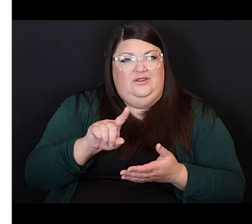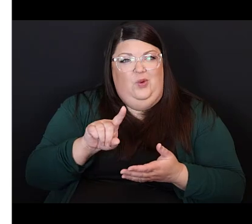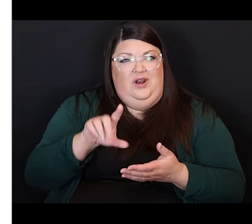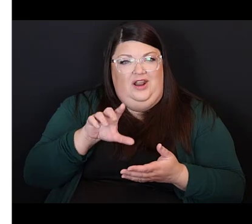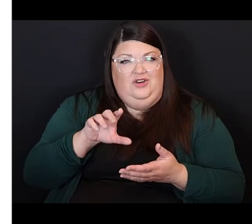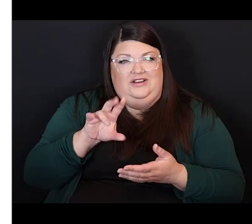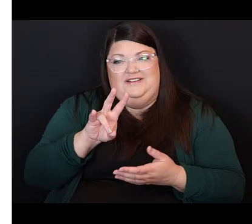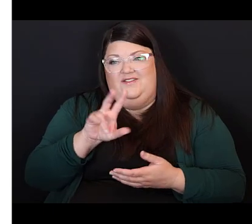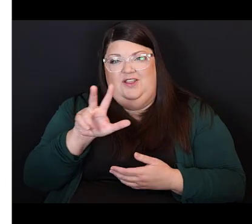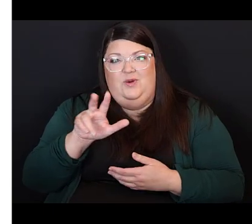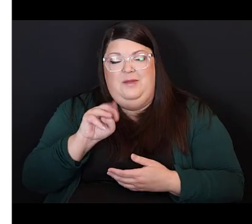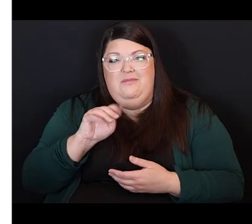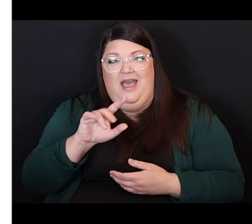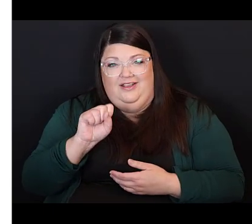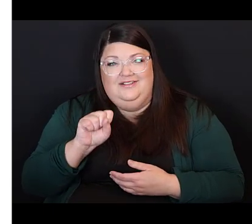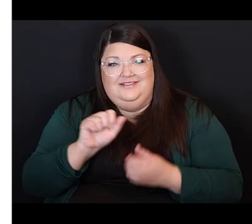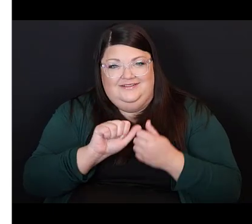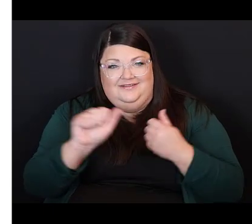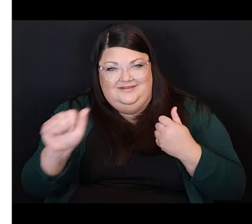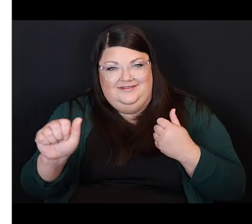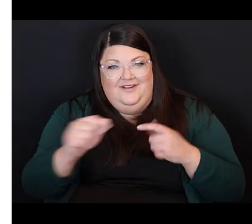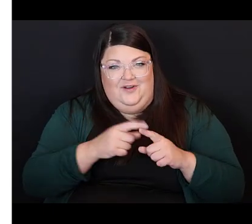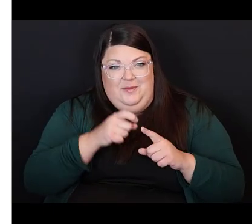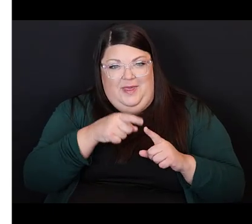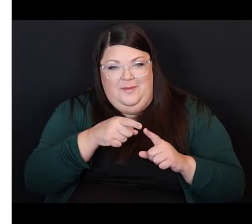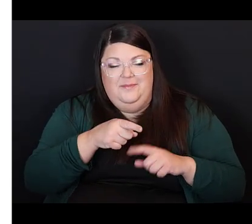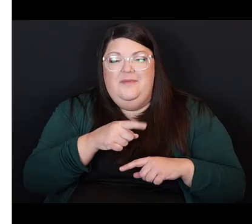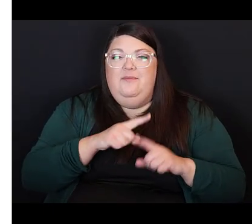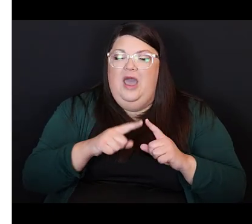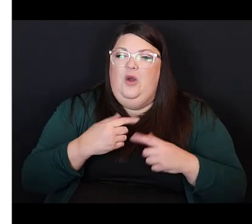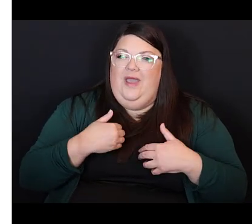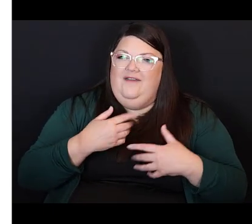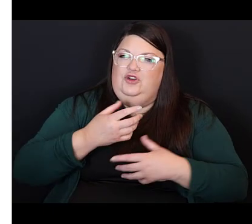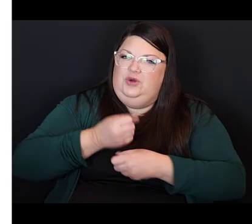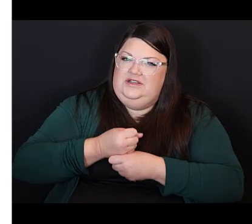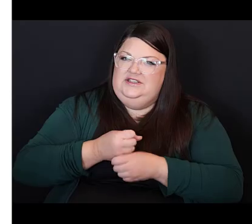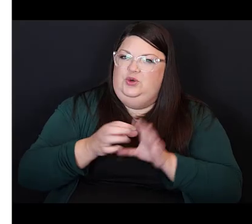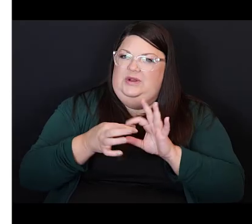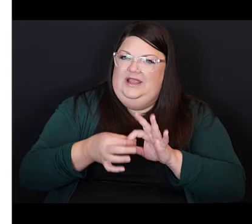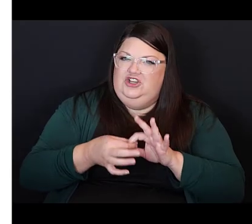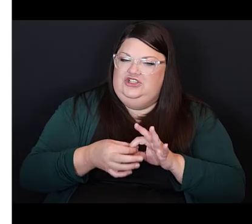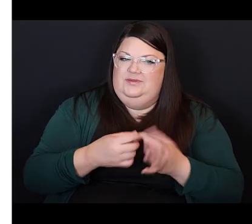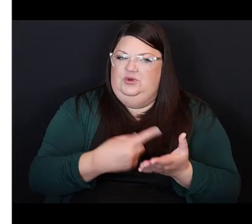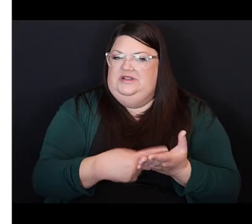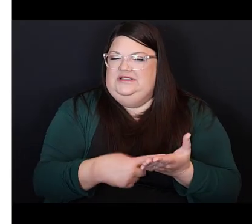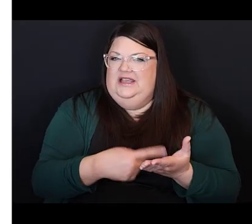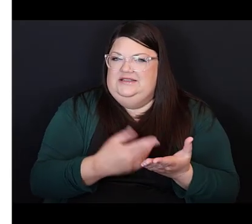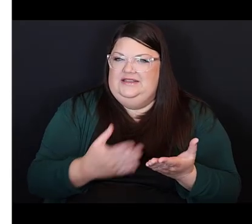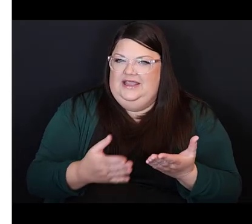we have established a trusting relationship and are able to discuss things upfront. It is also